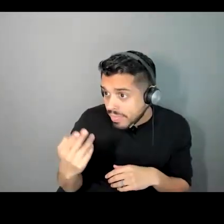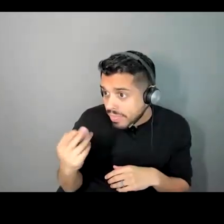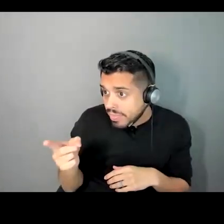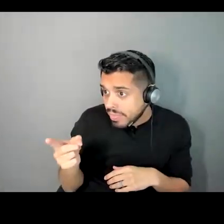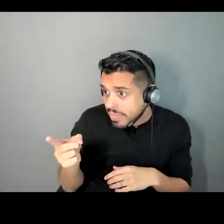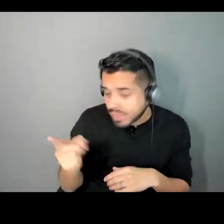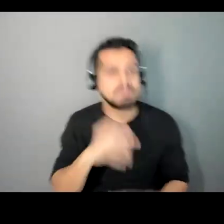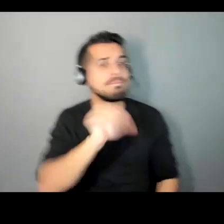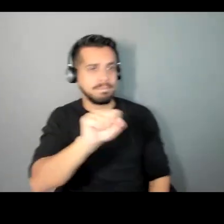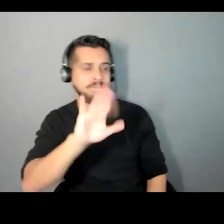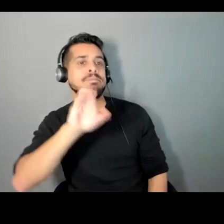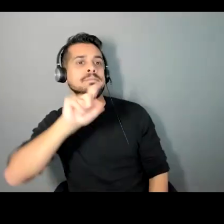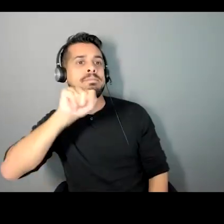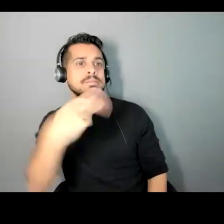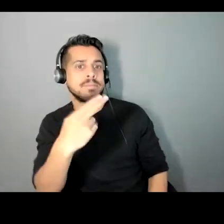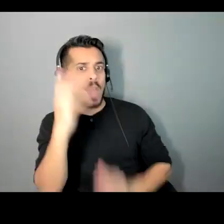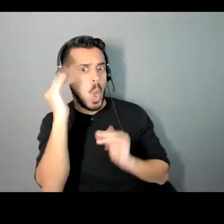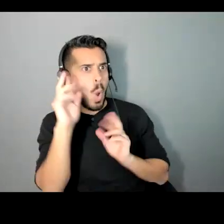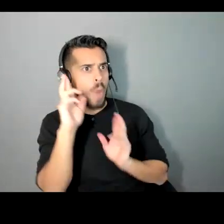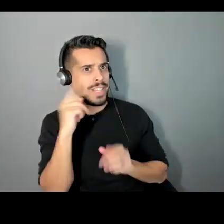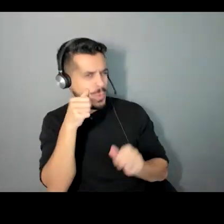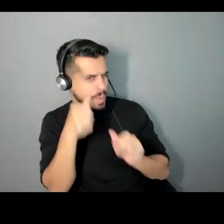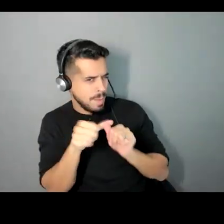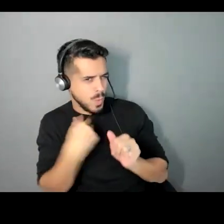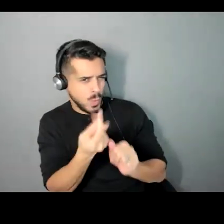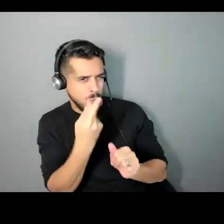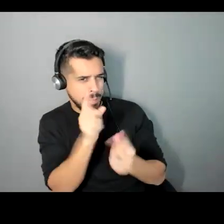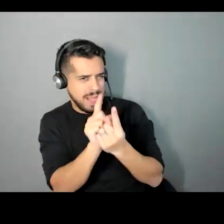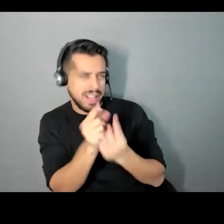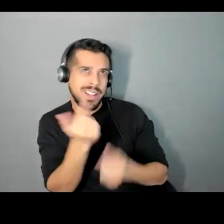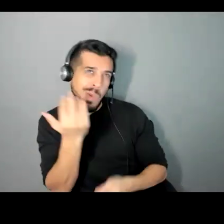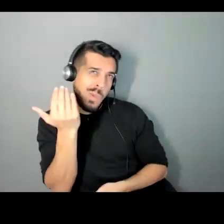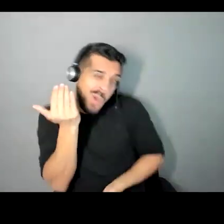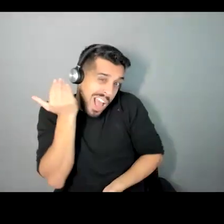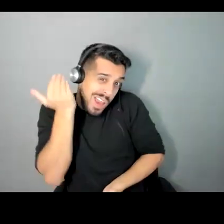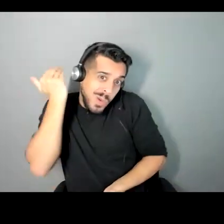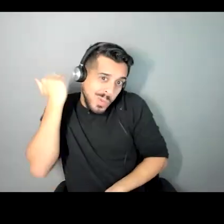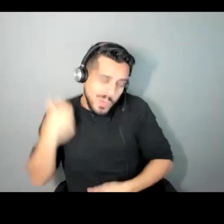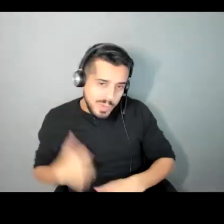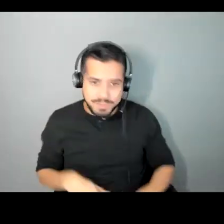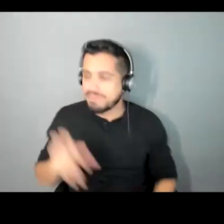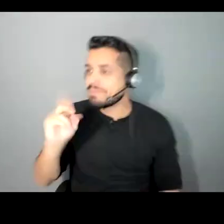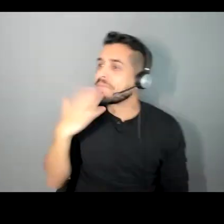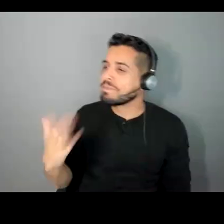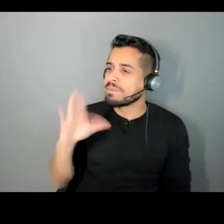[Beth] Yeah, Beth. Hopefully you remember we-- we met a little while ago, um... [Mike] Yeah. Well, thanks, Beth, um... [Beth] Yeah.